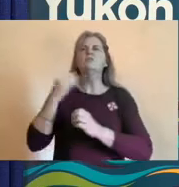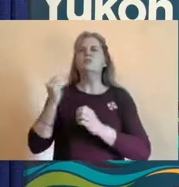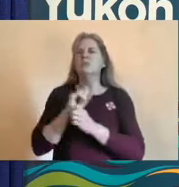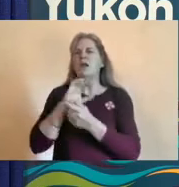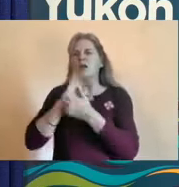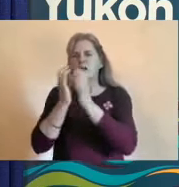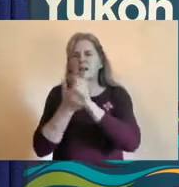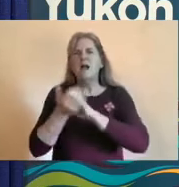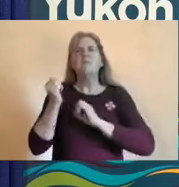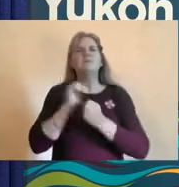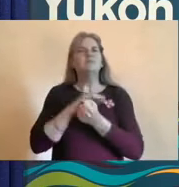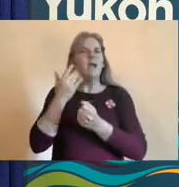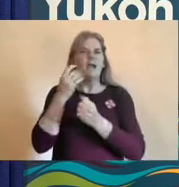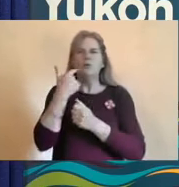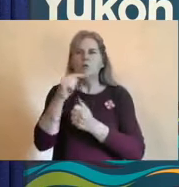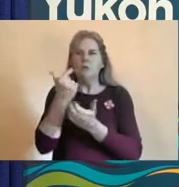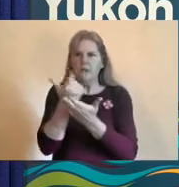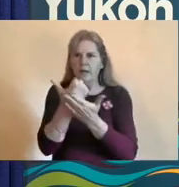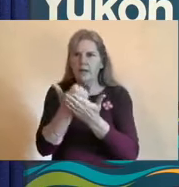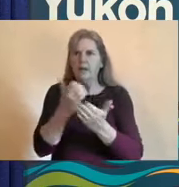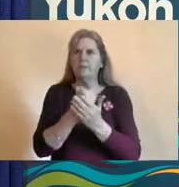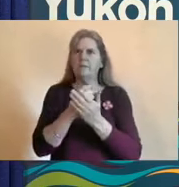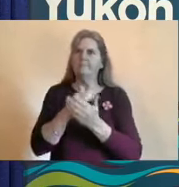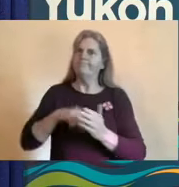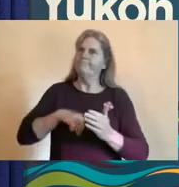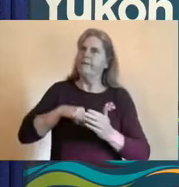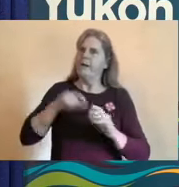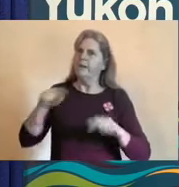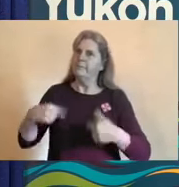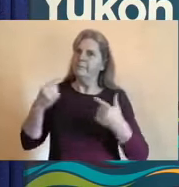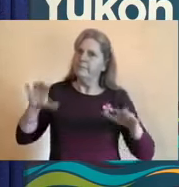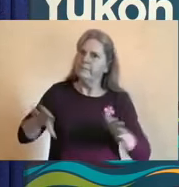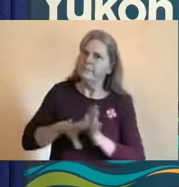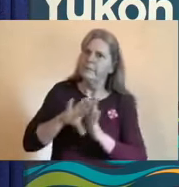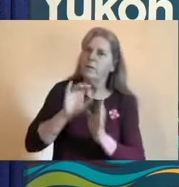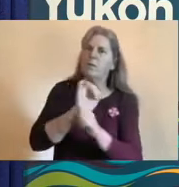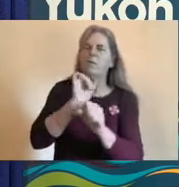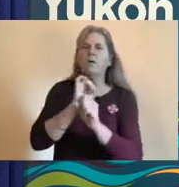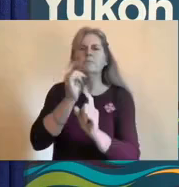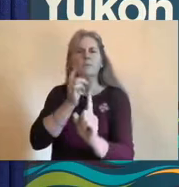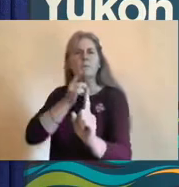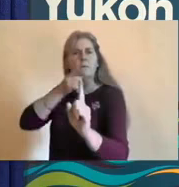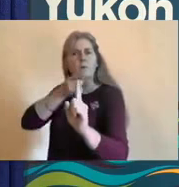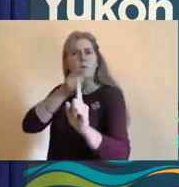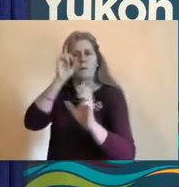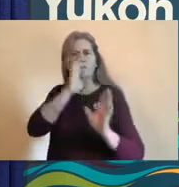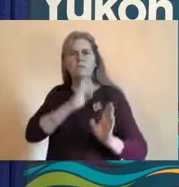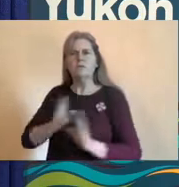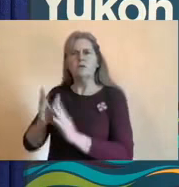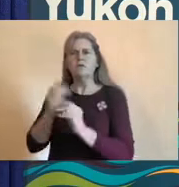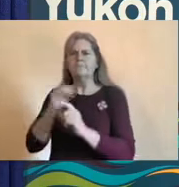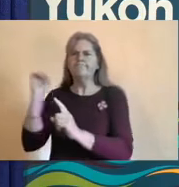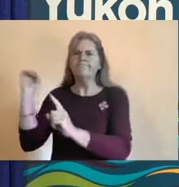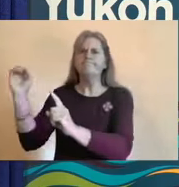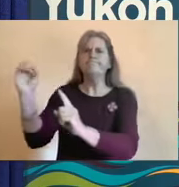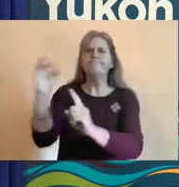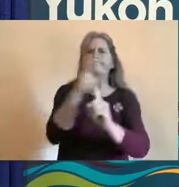I'm so proud of the strategy and the work that went into it. One of these objectives within the strategy is to educate and empower youth.